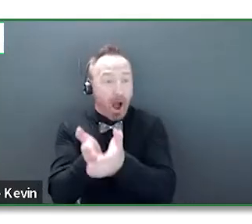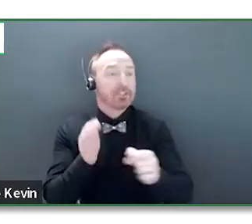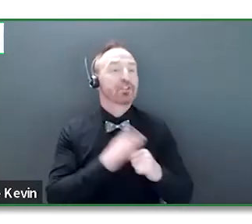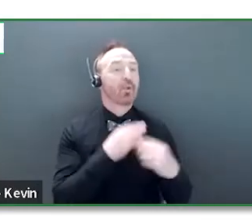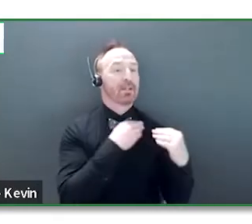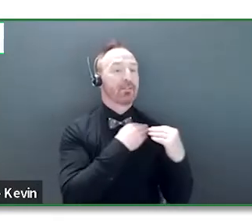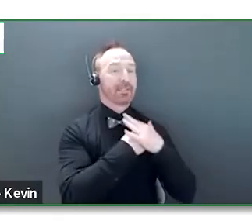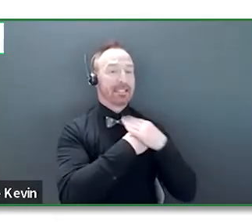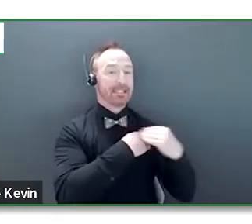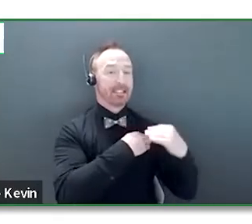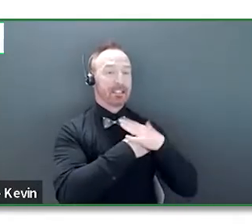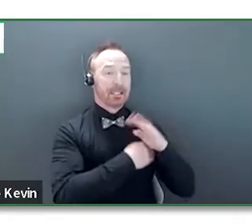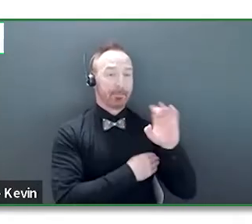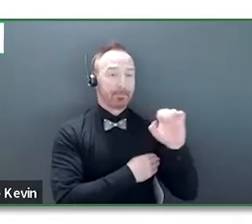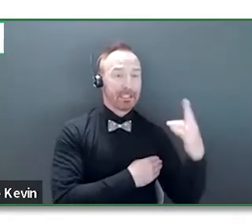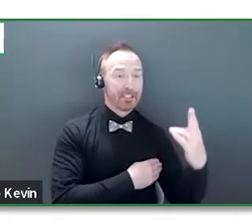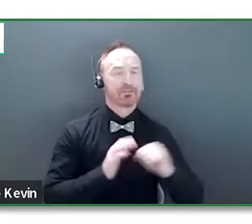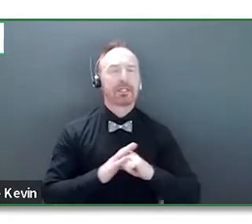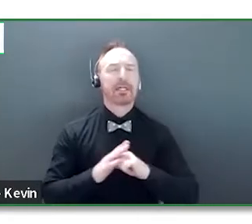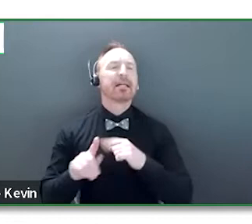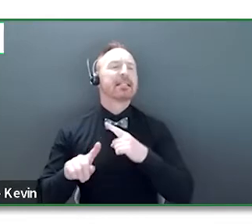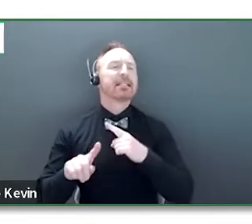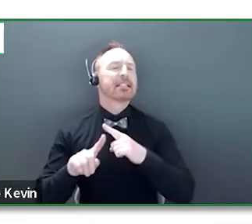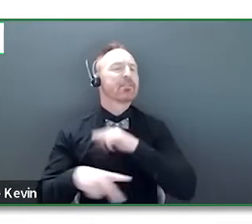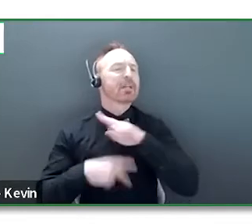lots of different types of interpretation exhibits and signage